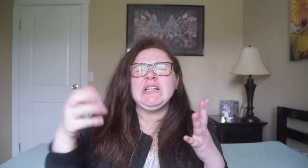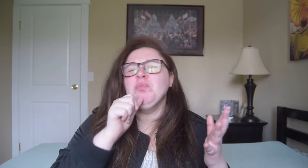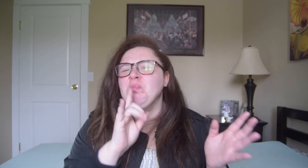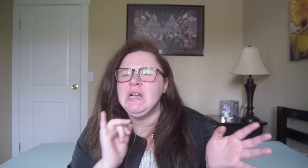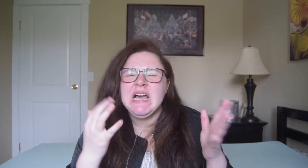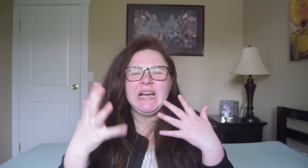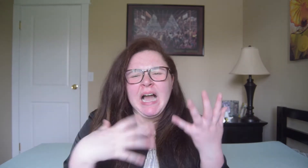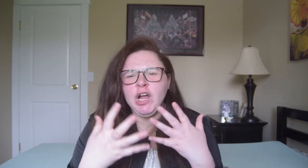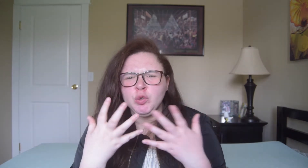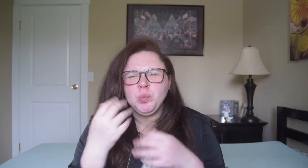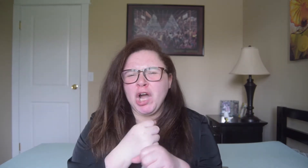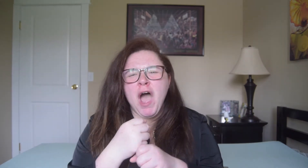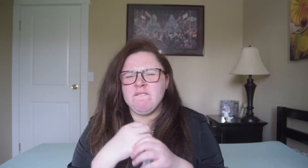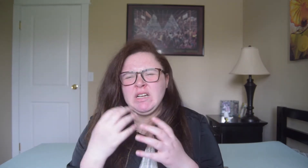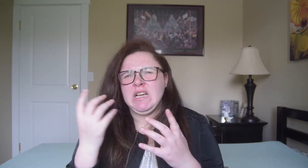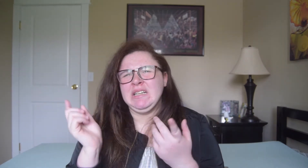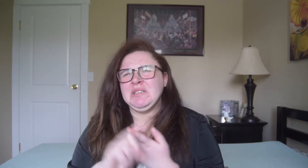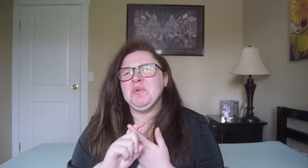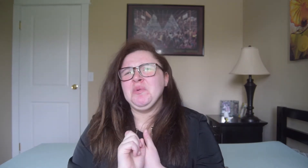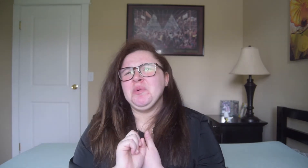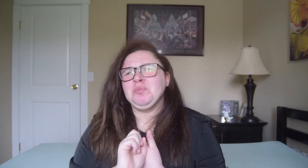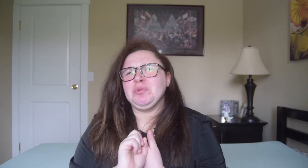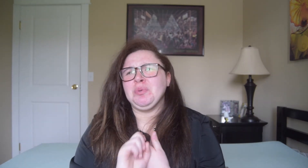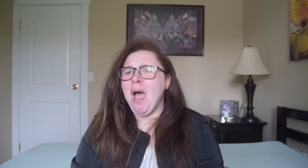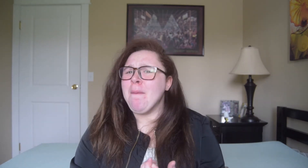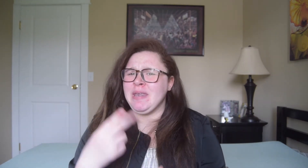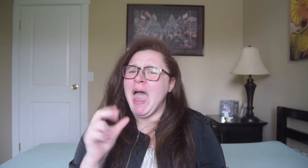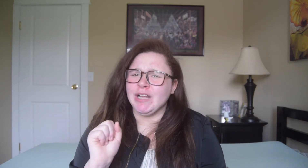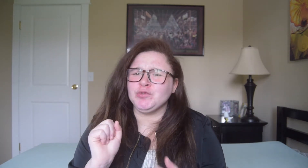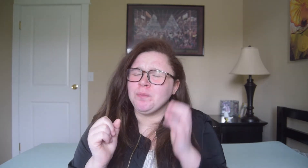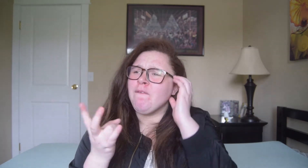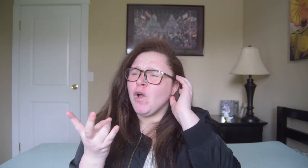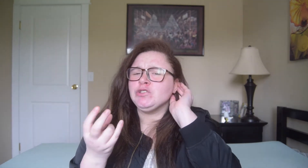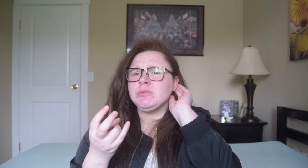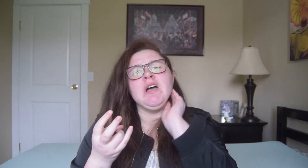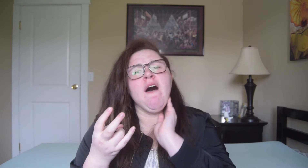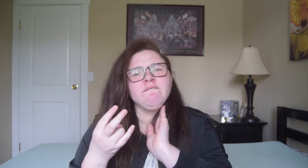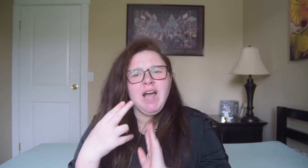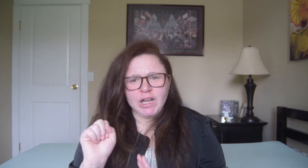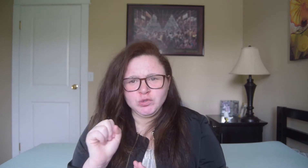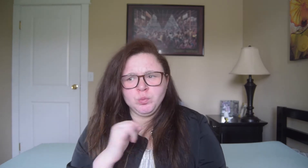I didn't really start drinking coffee until probably high school (freshman)